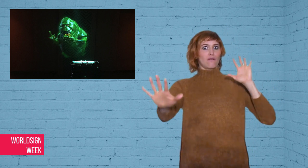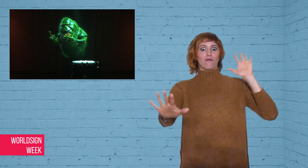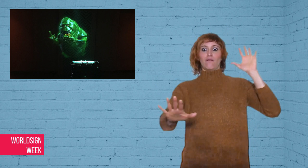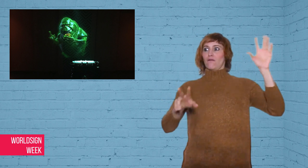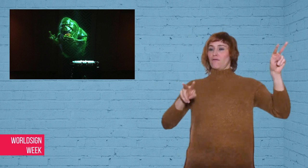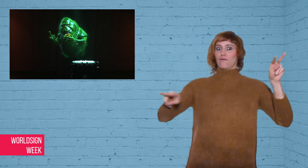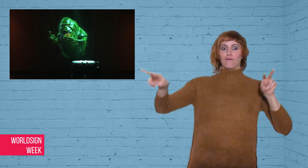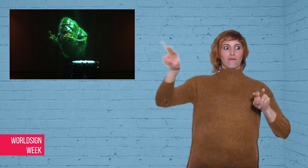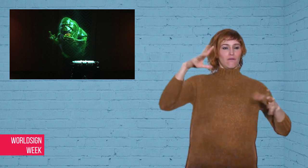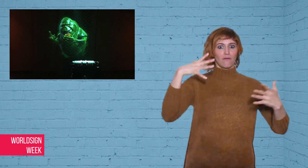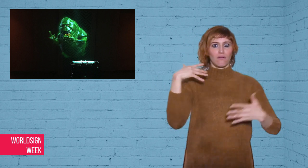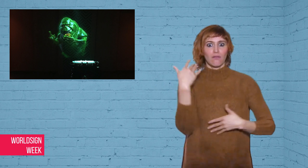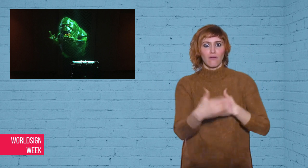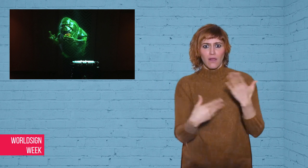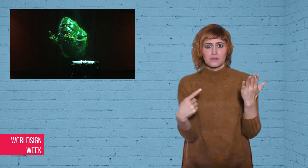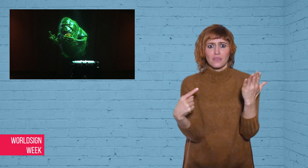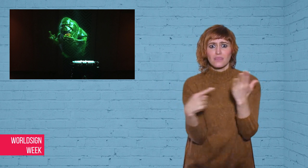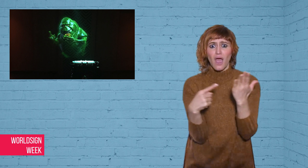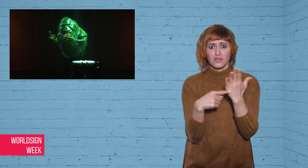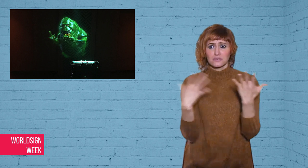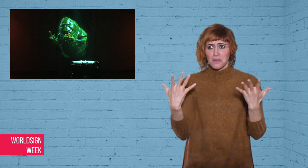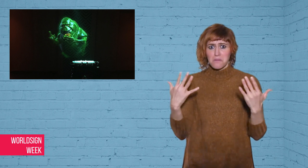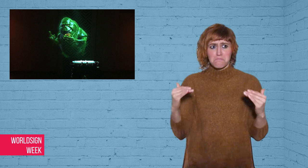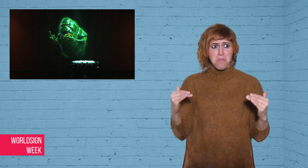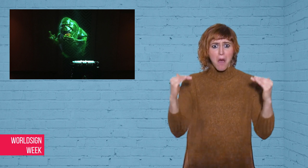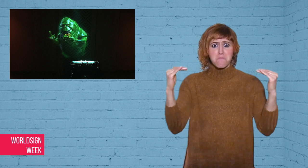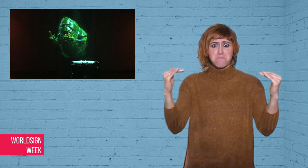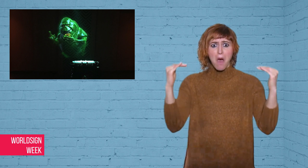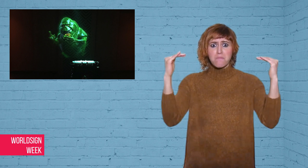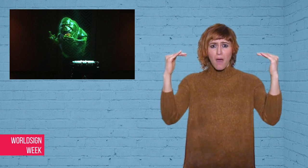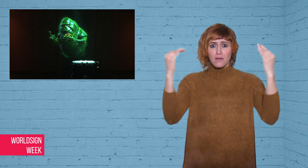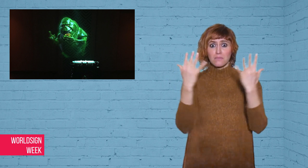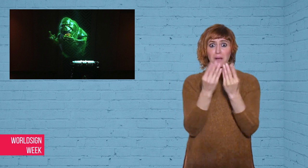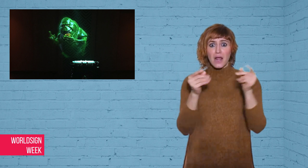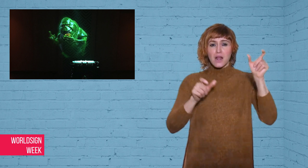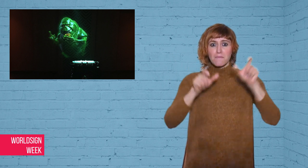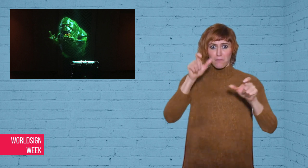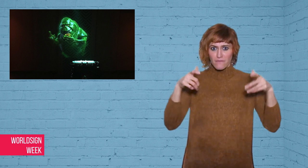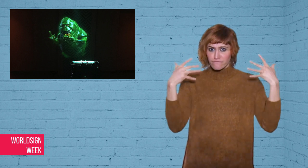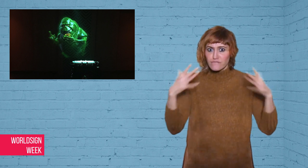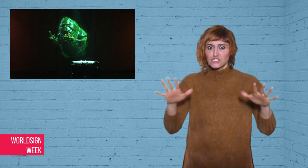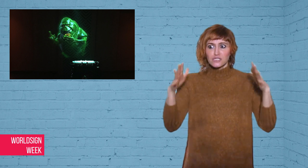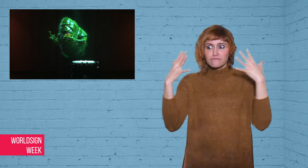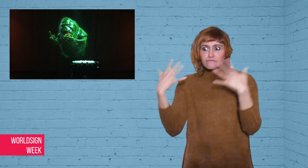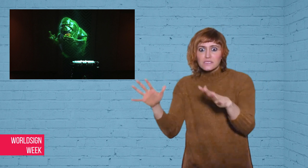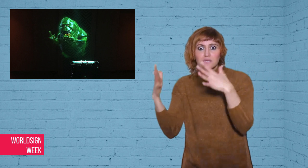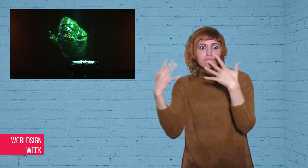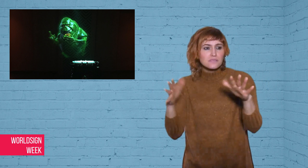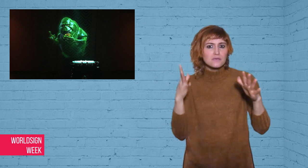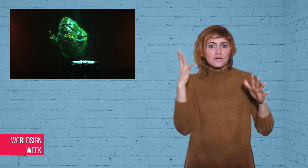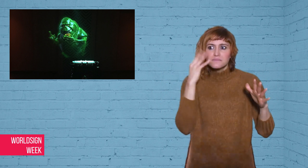a 3D environment and makes you feel like you’re living in it.